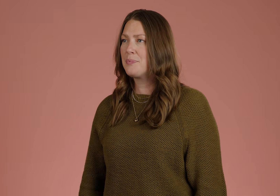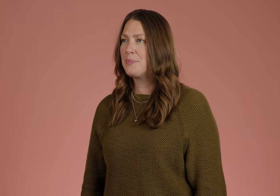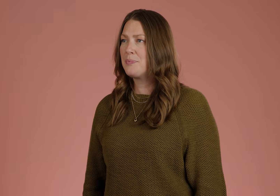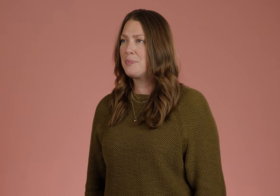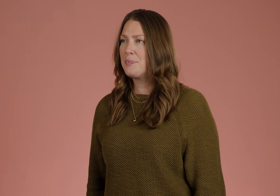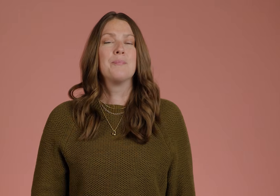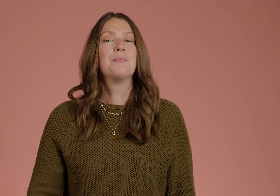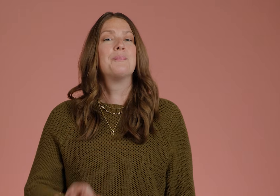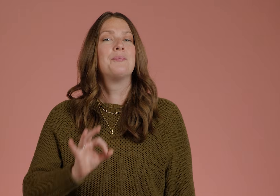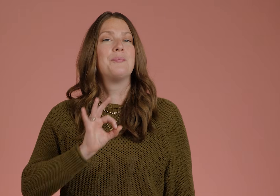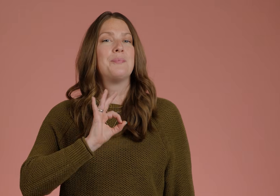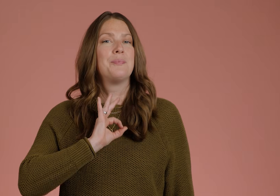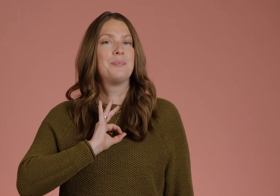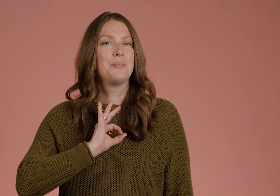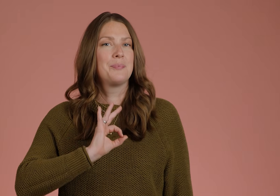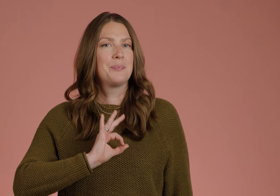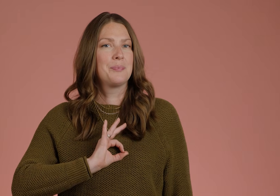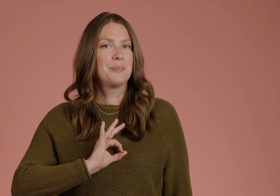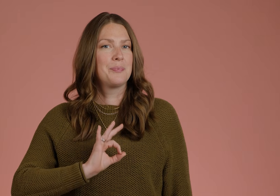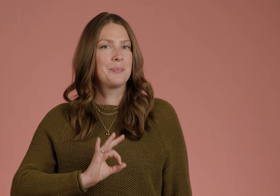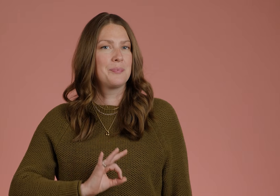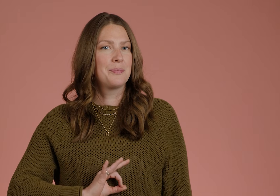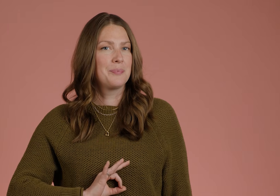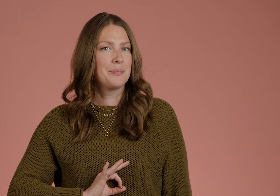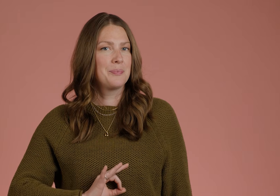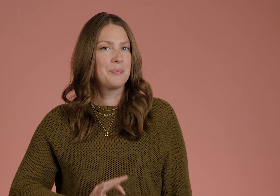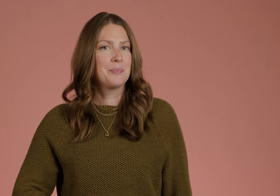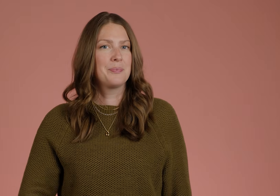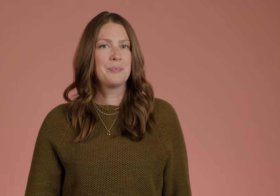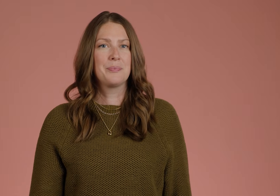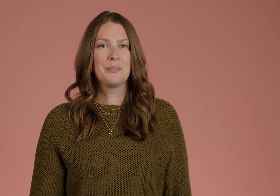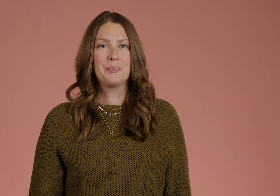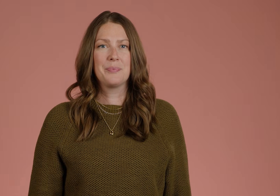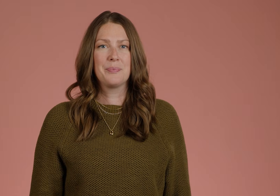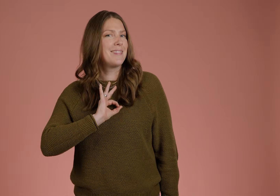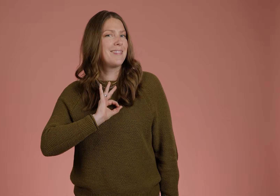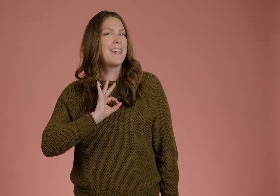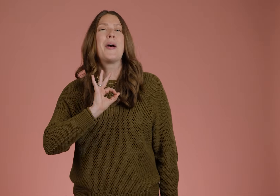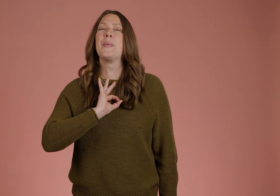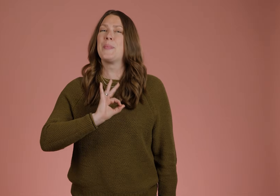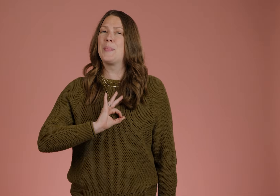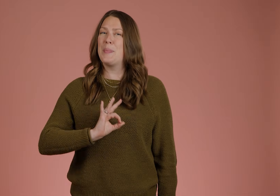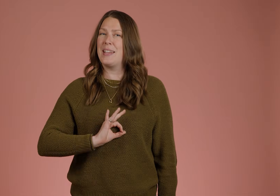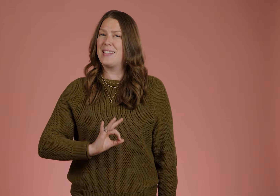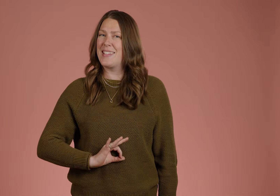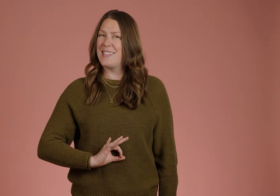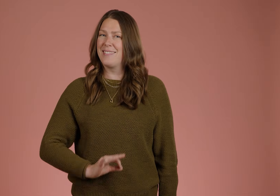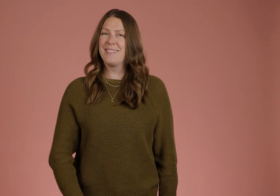going down your shirt, and if you just want one button, a button, buttons.